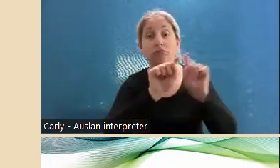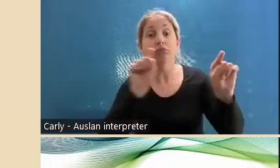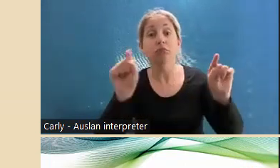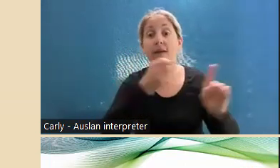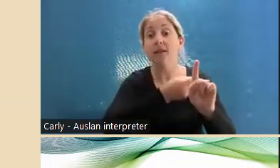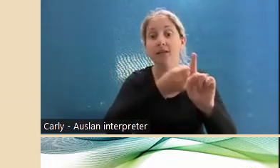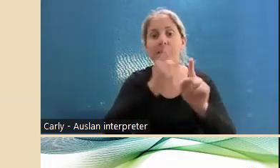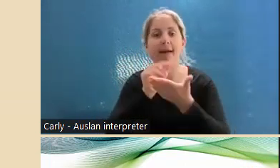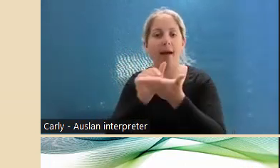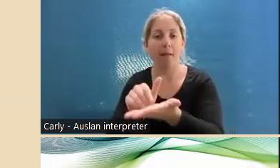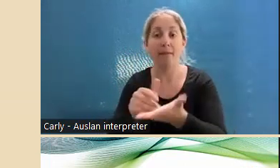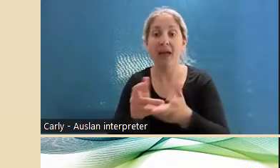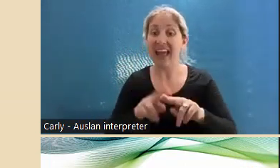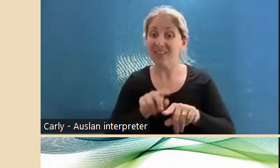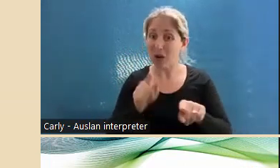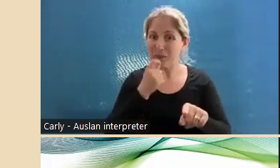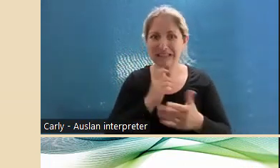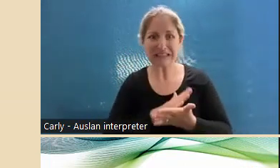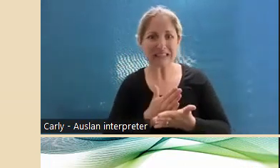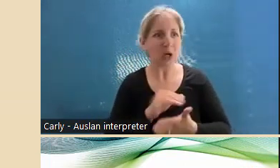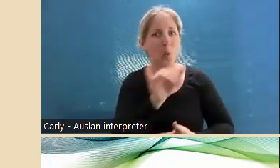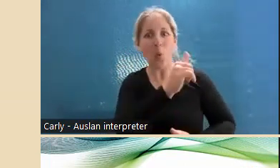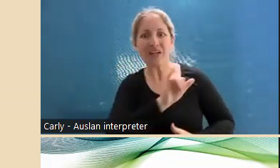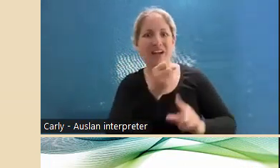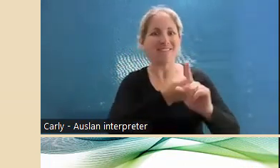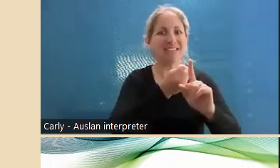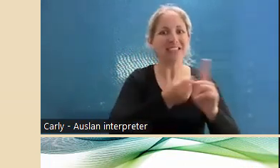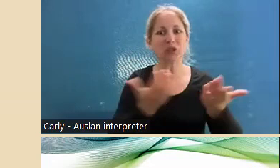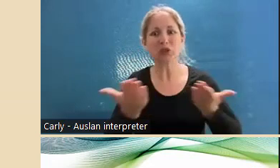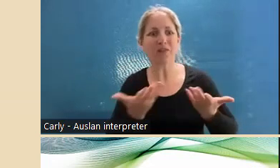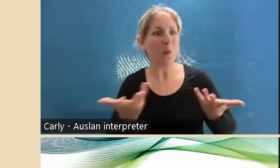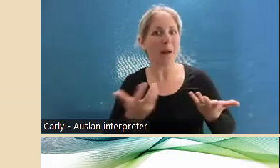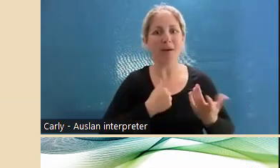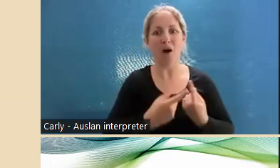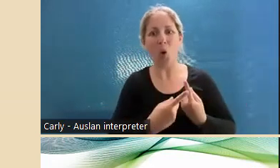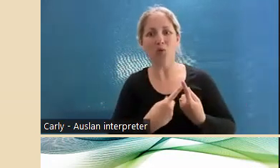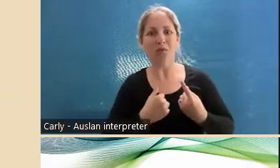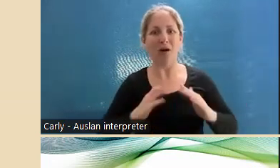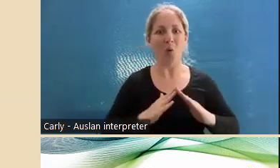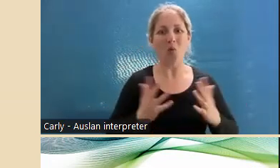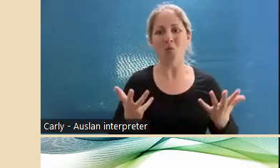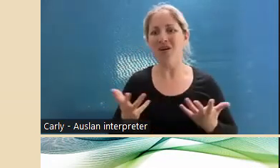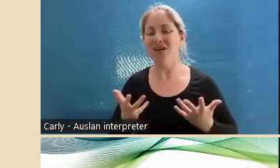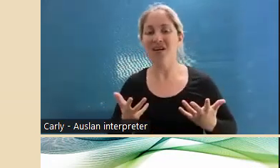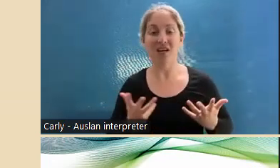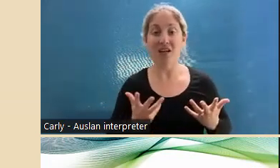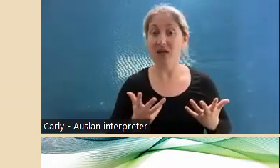If you are unsure about which advocacy service is your local service, because every advocacy